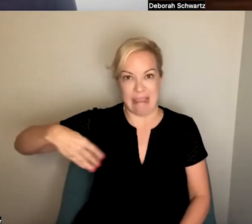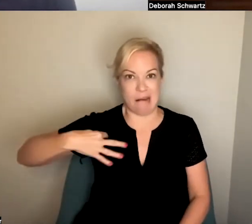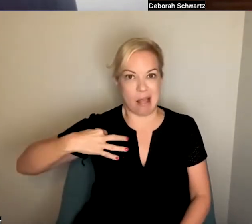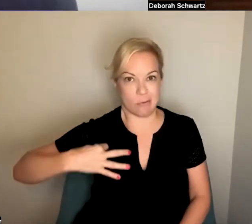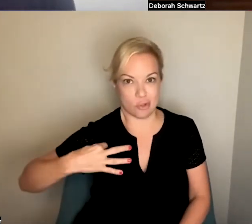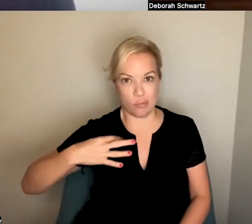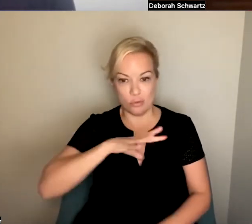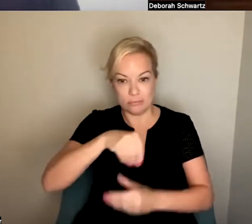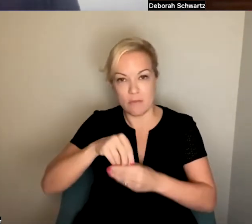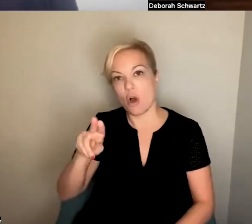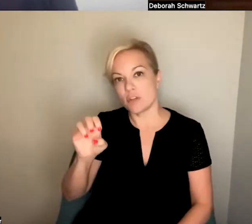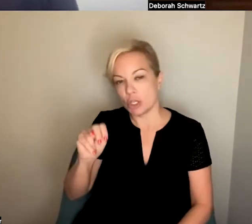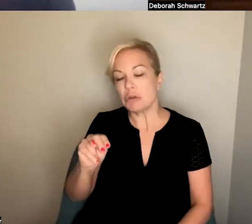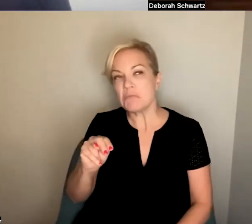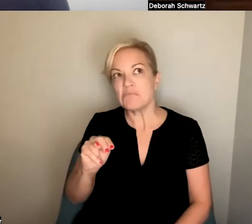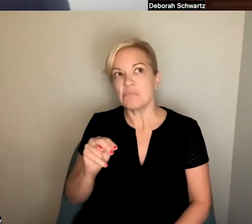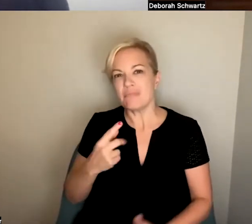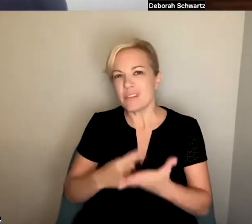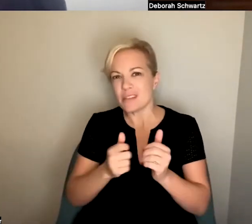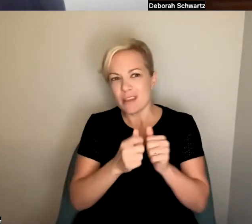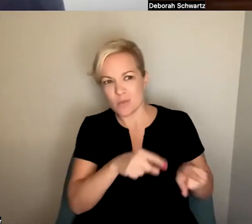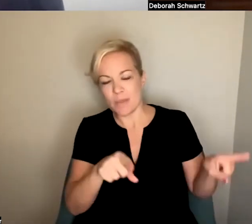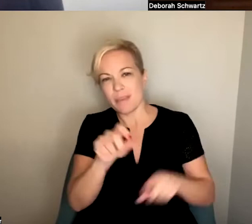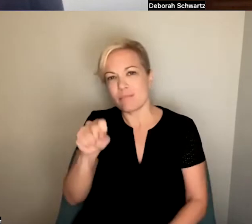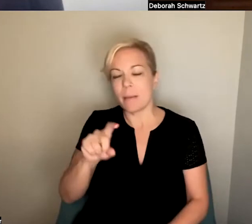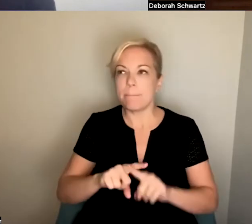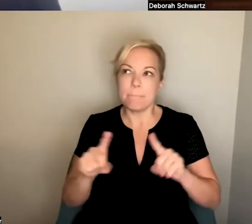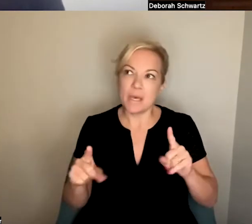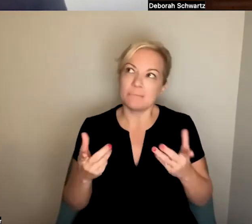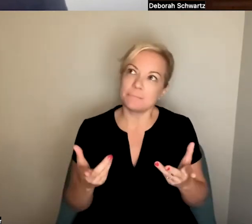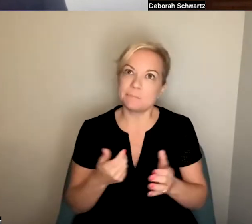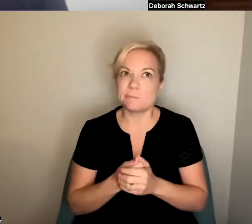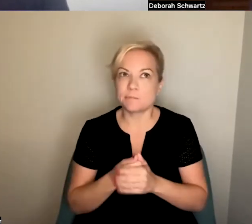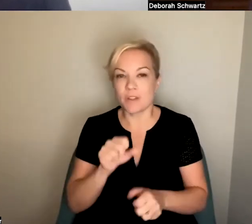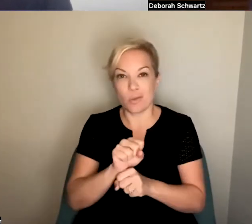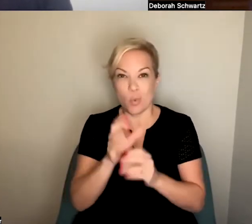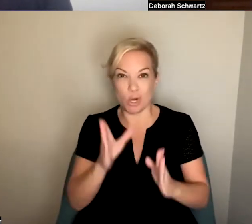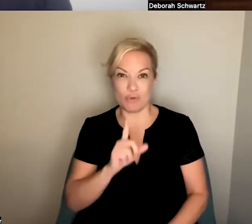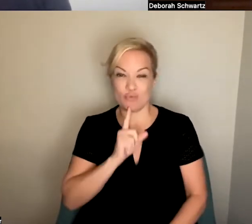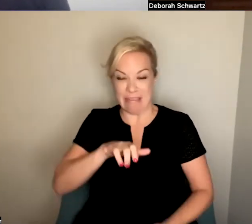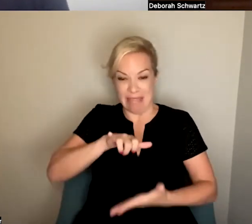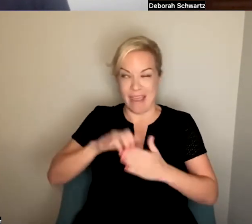I do think a lot of that communication does come from the workers. You know most workers,